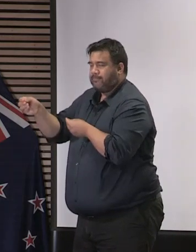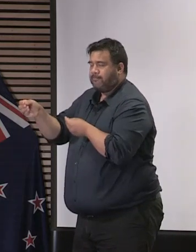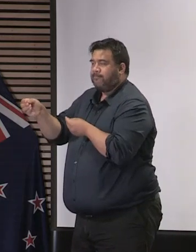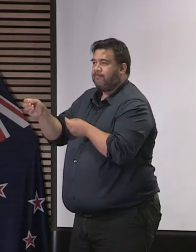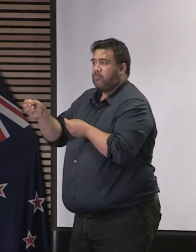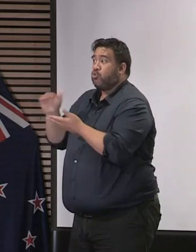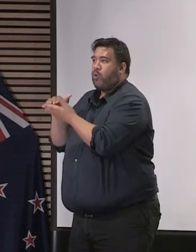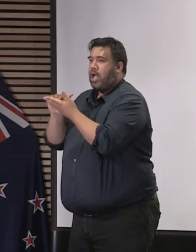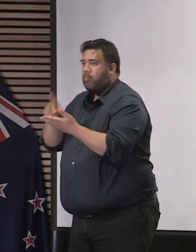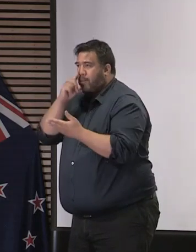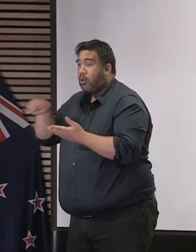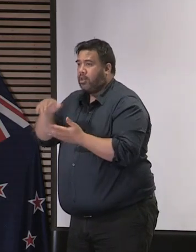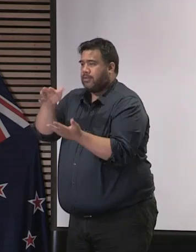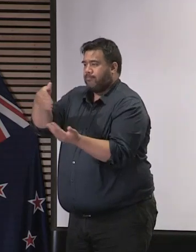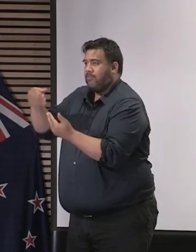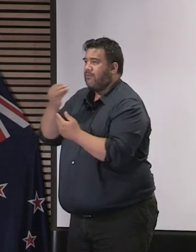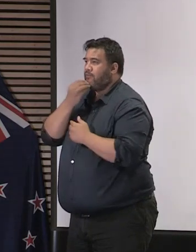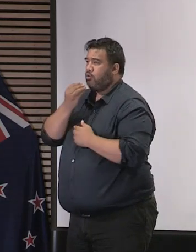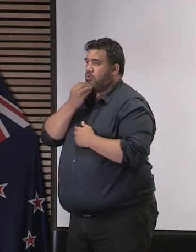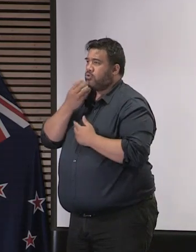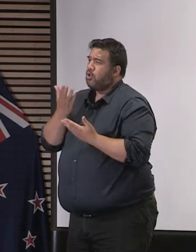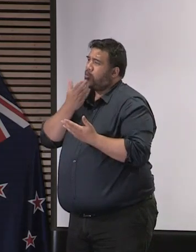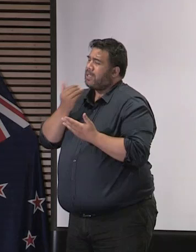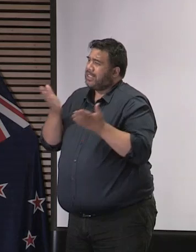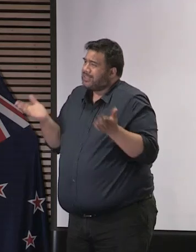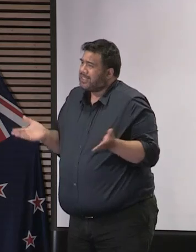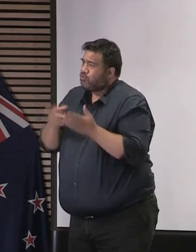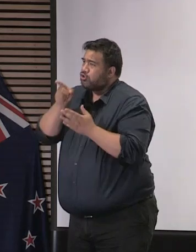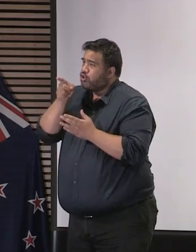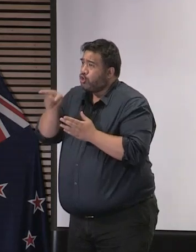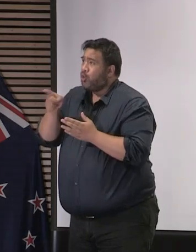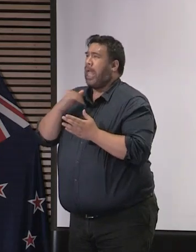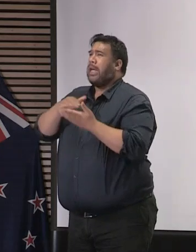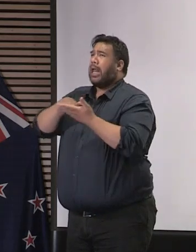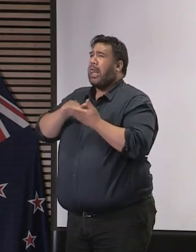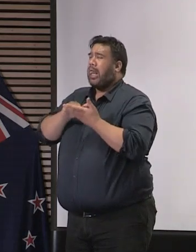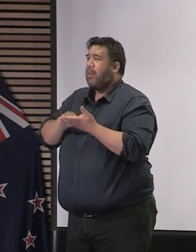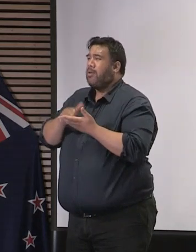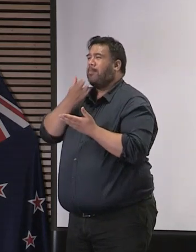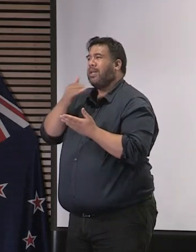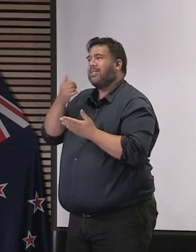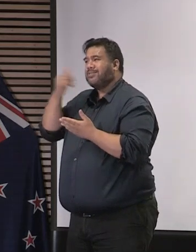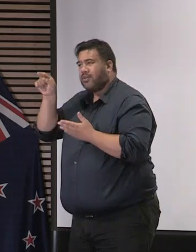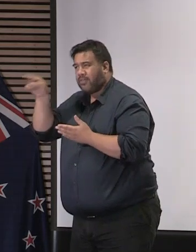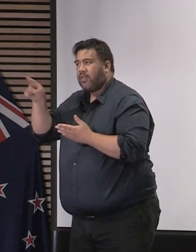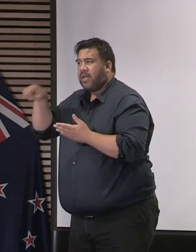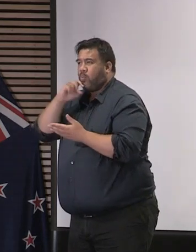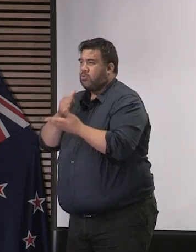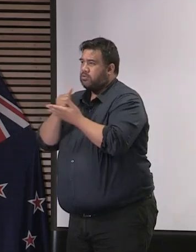reimbursements directly to food banks and most calls to CM group numbers in relation